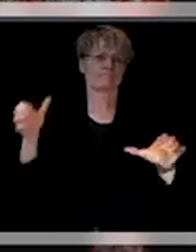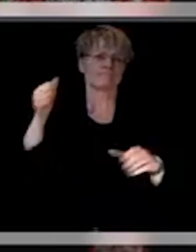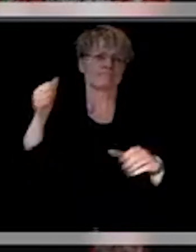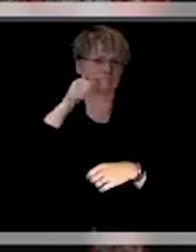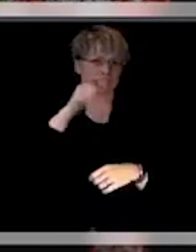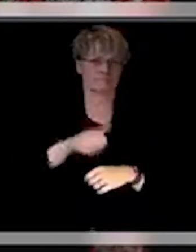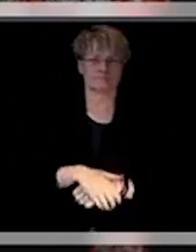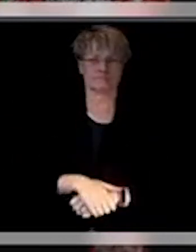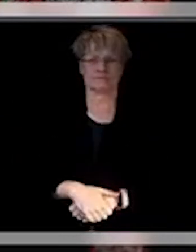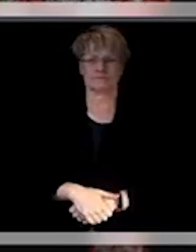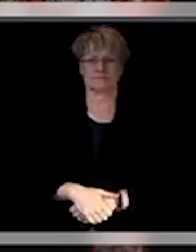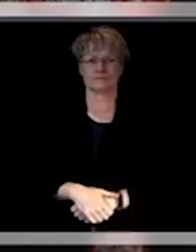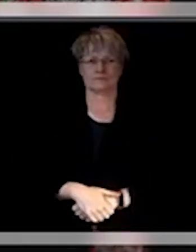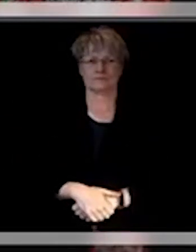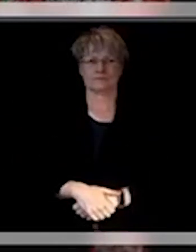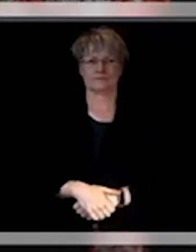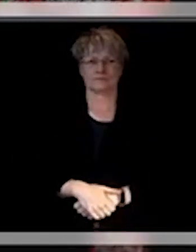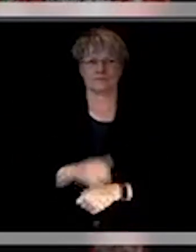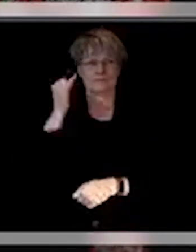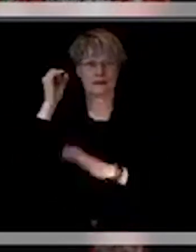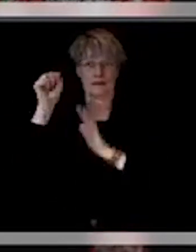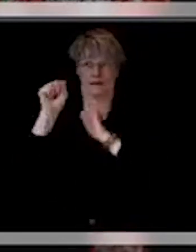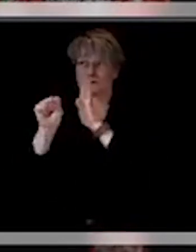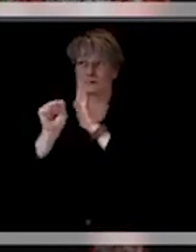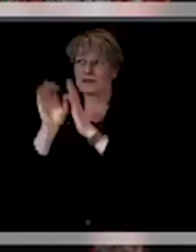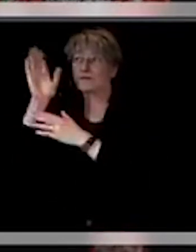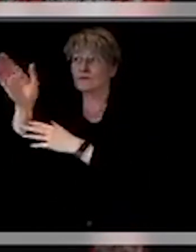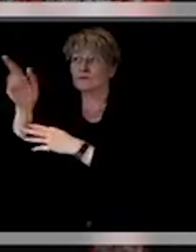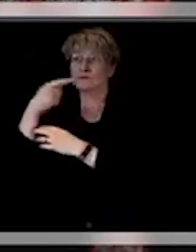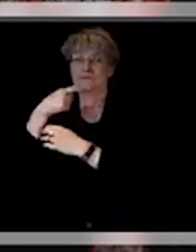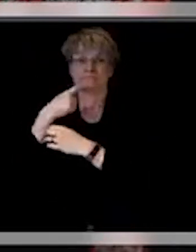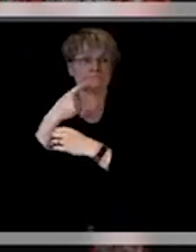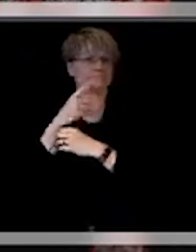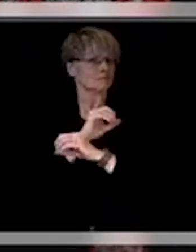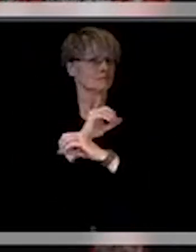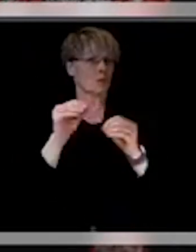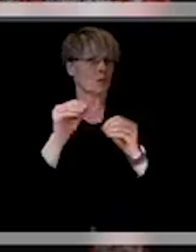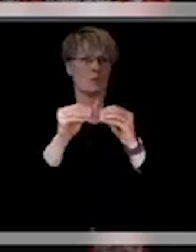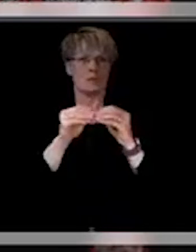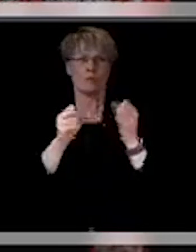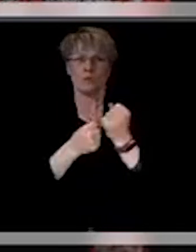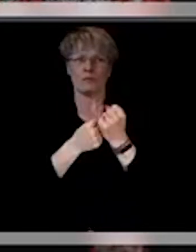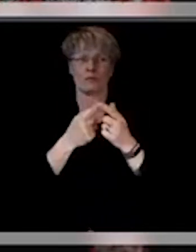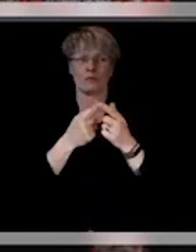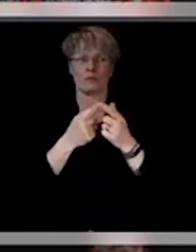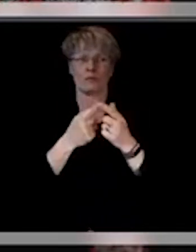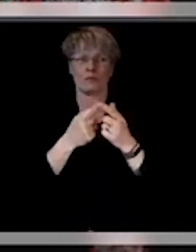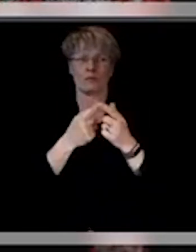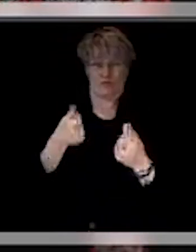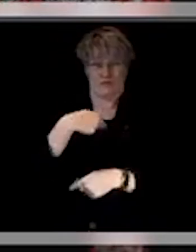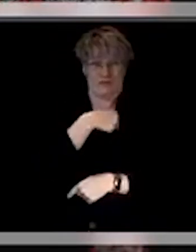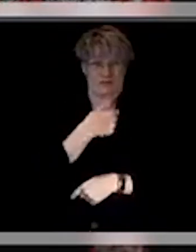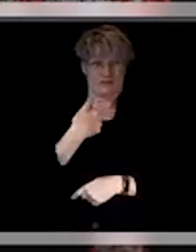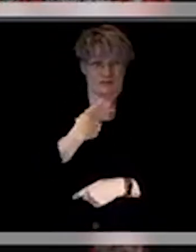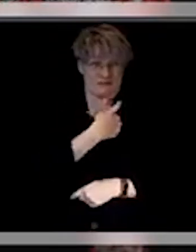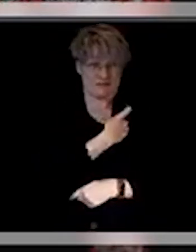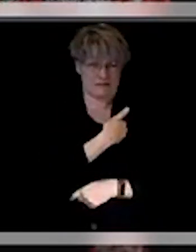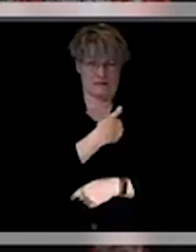that and how we can actually do that ourselves and what we might go about even adding a lane,